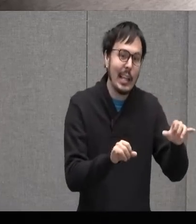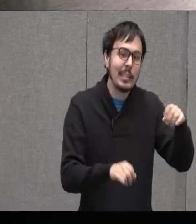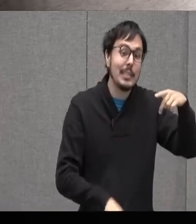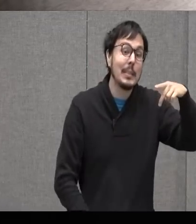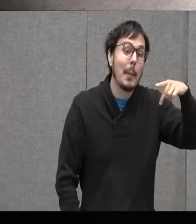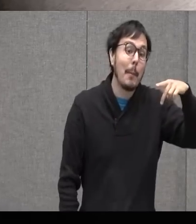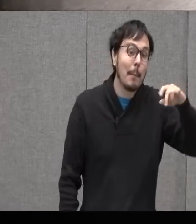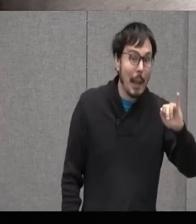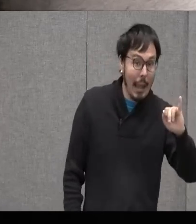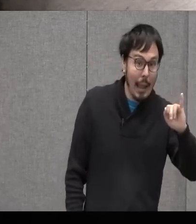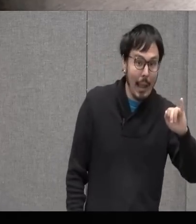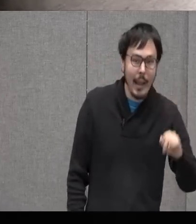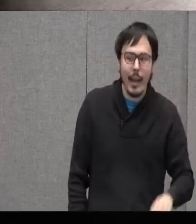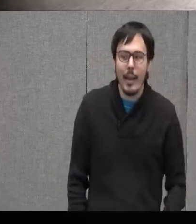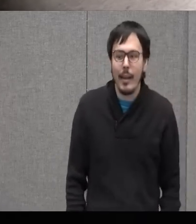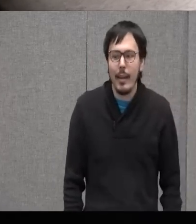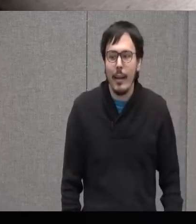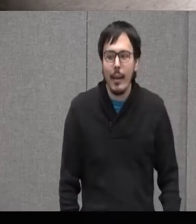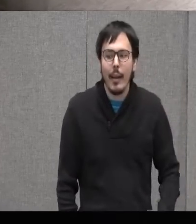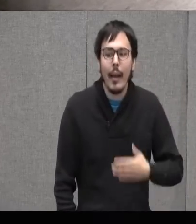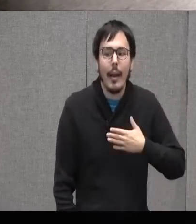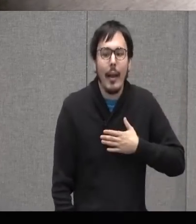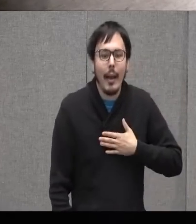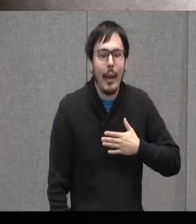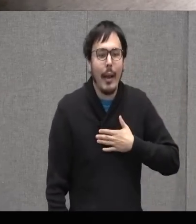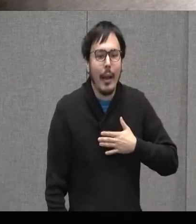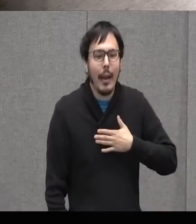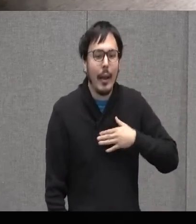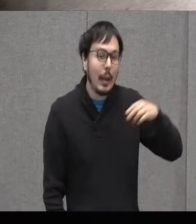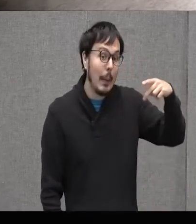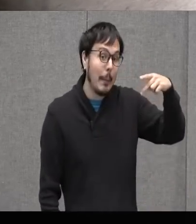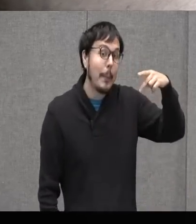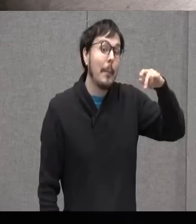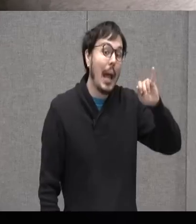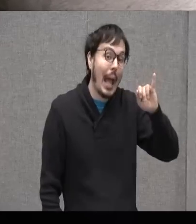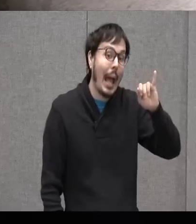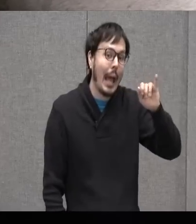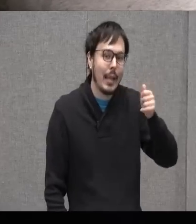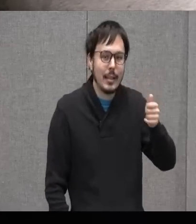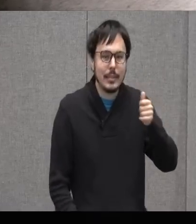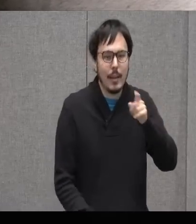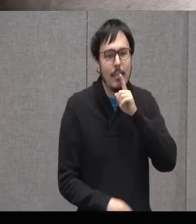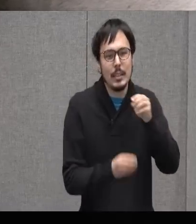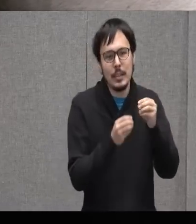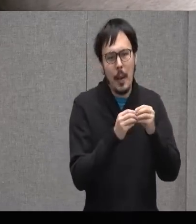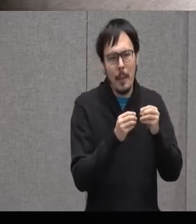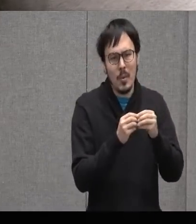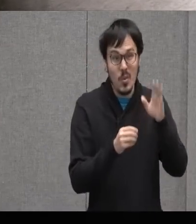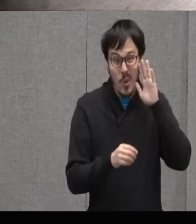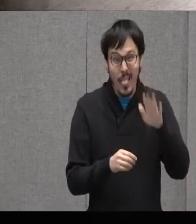Haha, Pi is actually a number. It's a super long number.